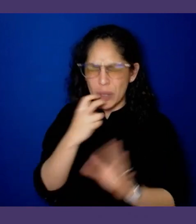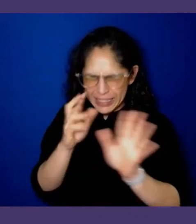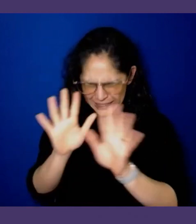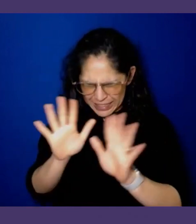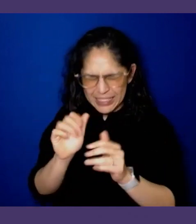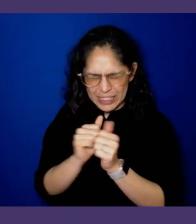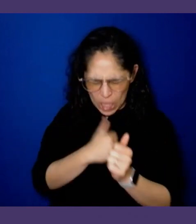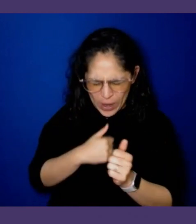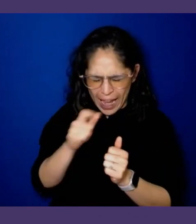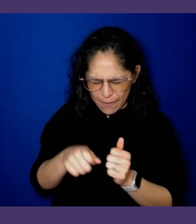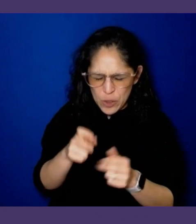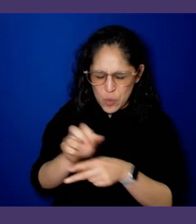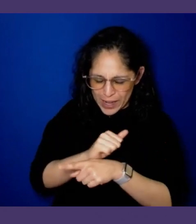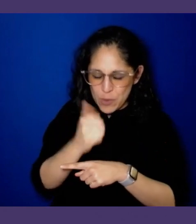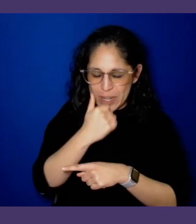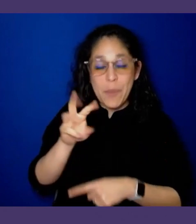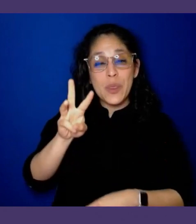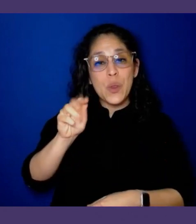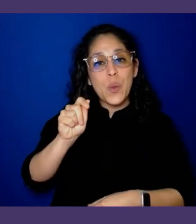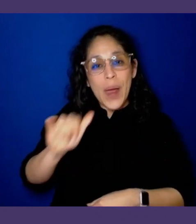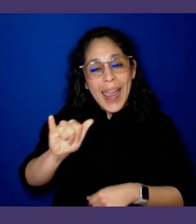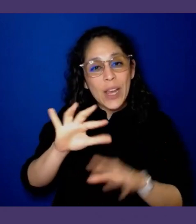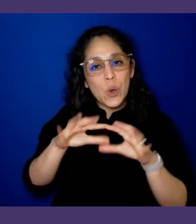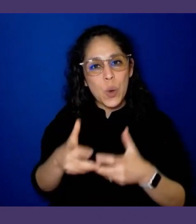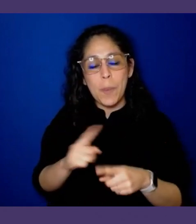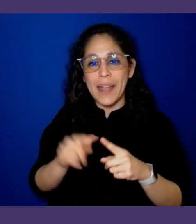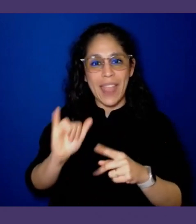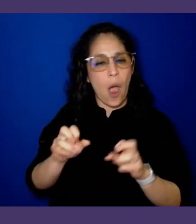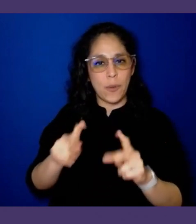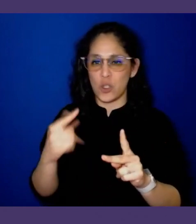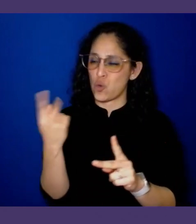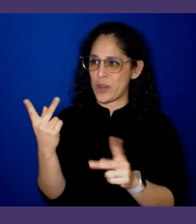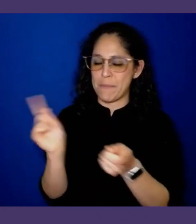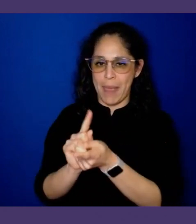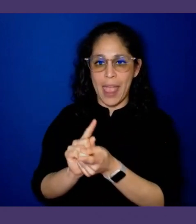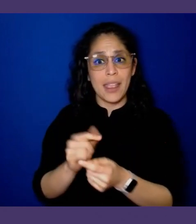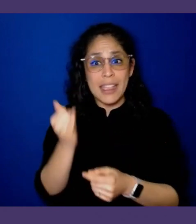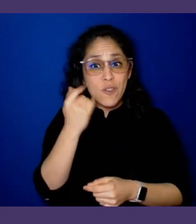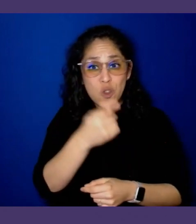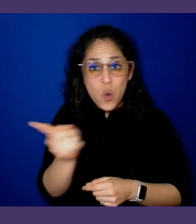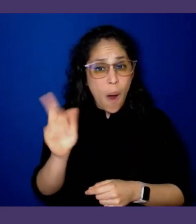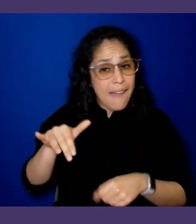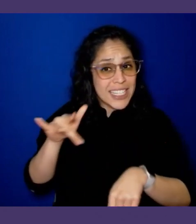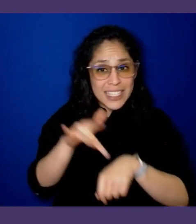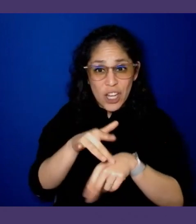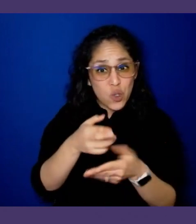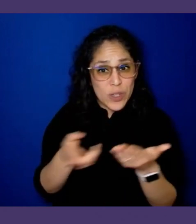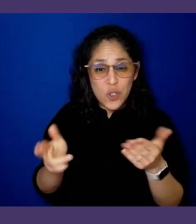But that was a great opportunity. If you haven't checked out that resource yet, that training material, take a look at it.